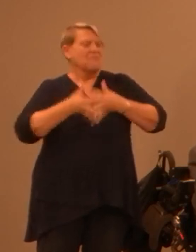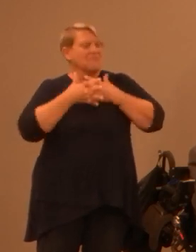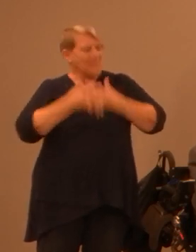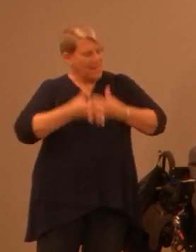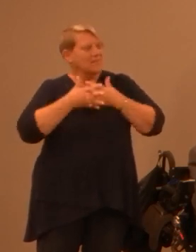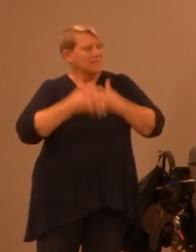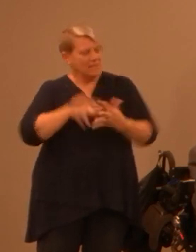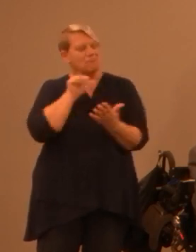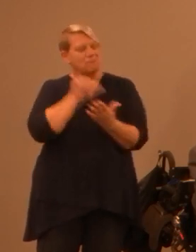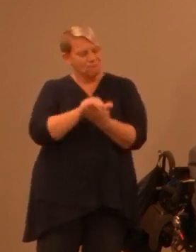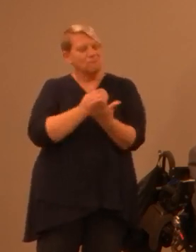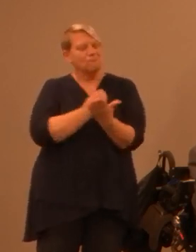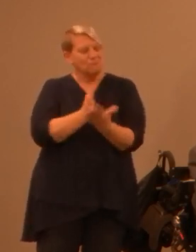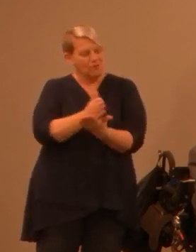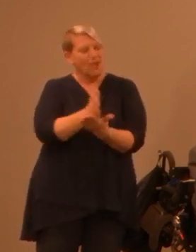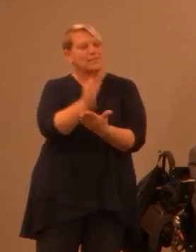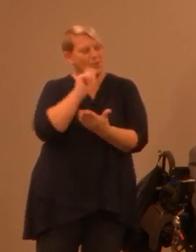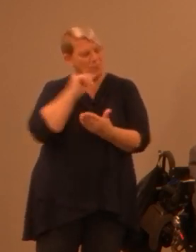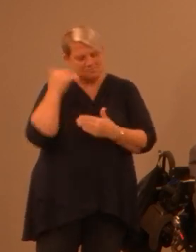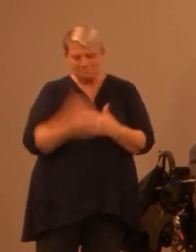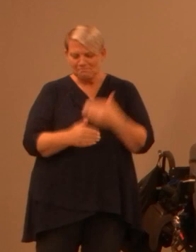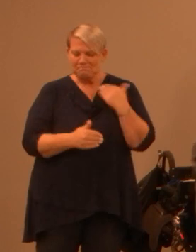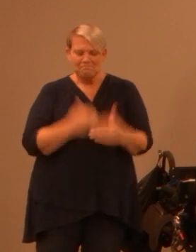so we'll keep following along. Thank you everyone.